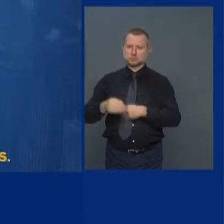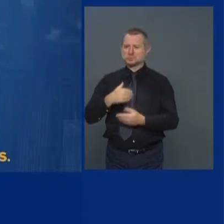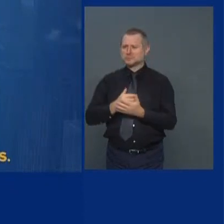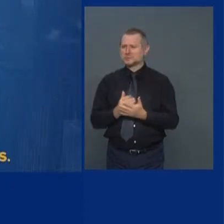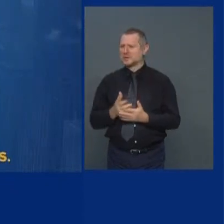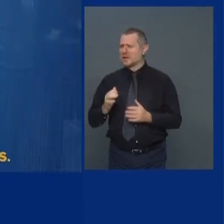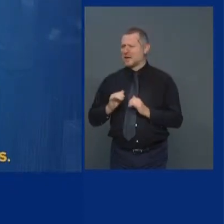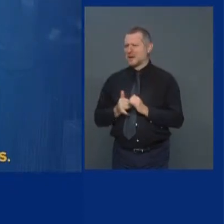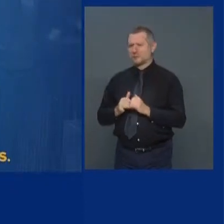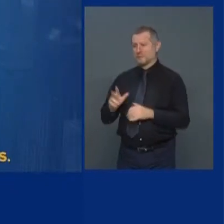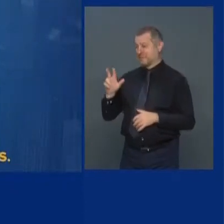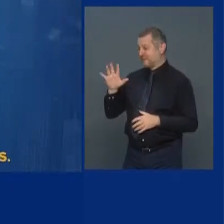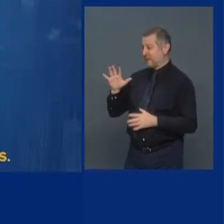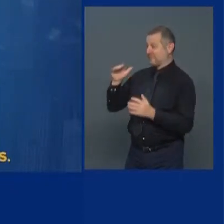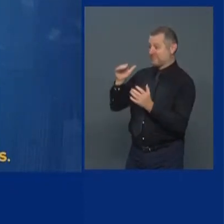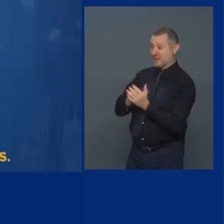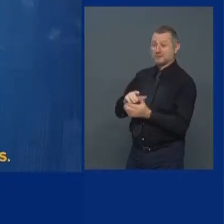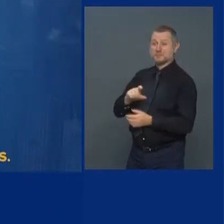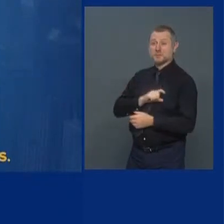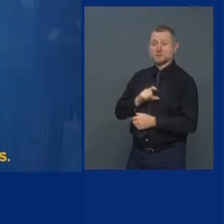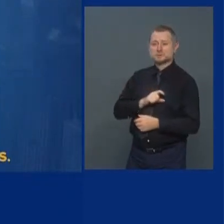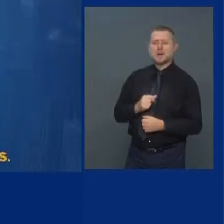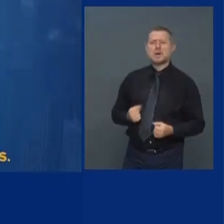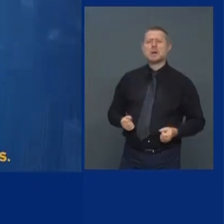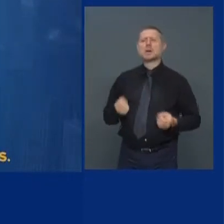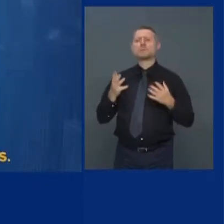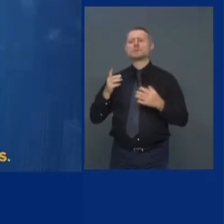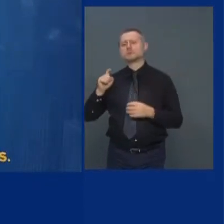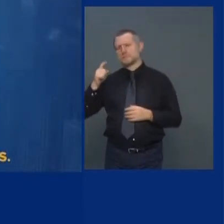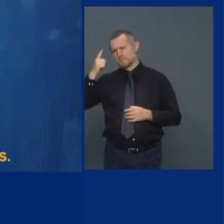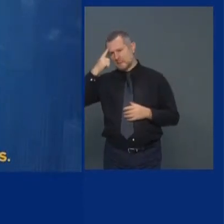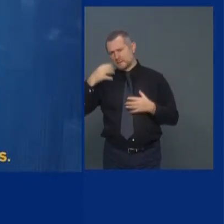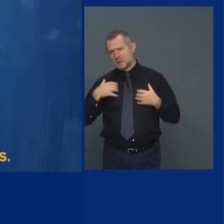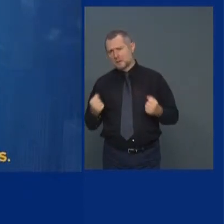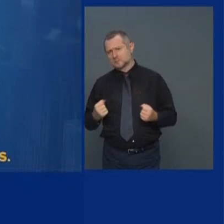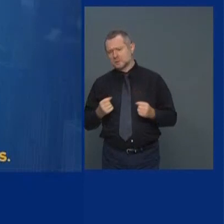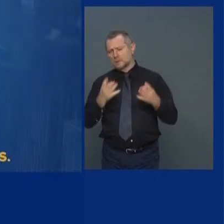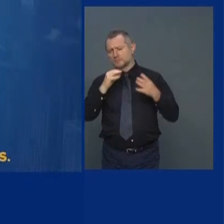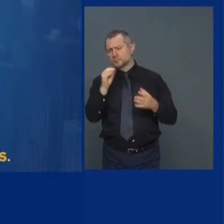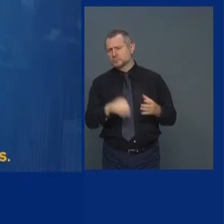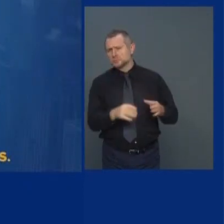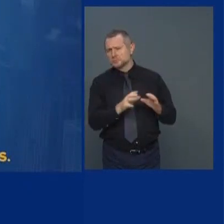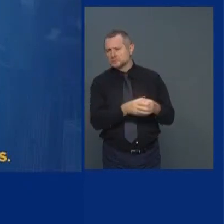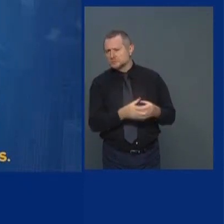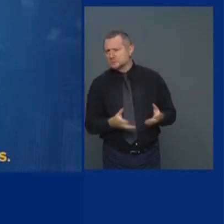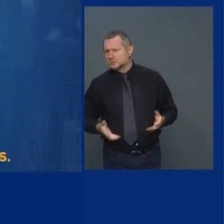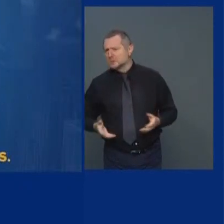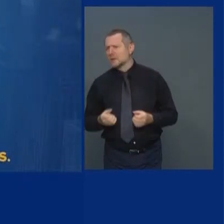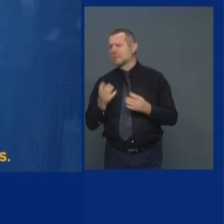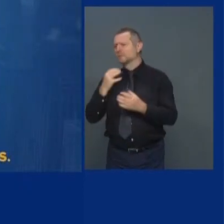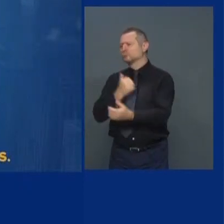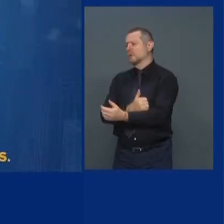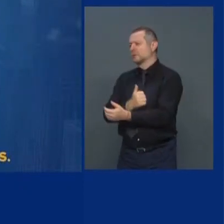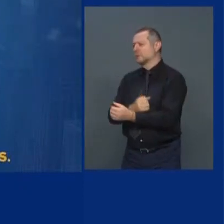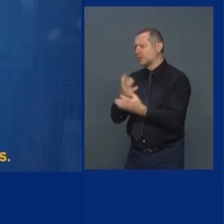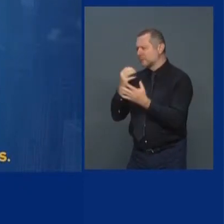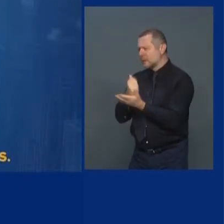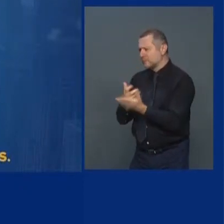SAFETY. WHAT IS THE BEST WAY TO SPEND $10 BILLION? OF THE 35,000 PEOPLE, HOW MANY